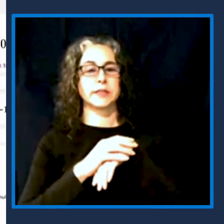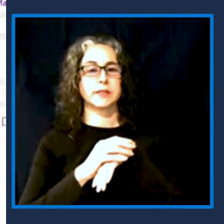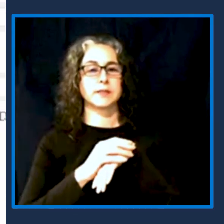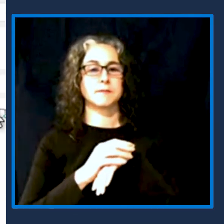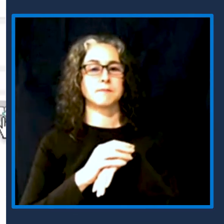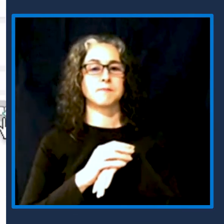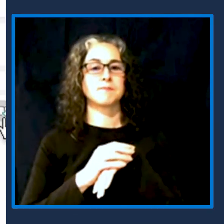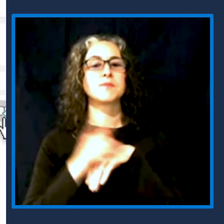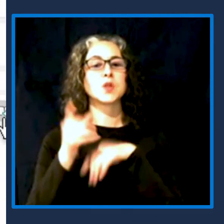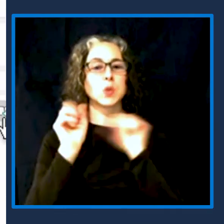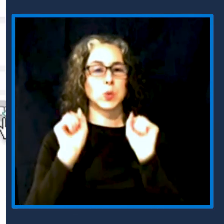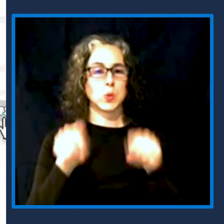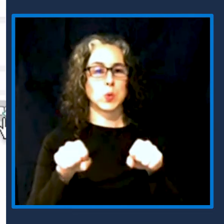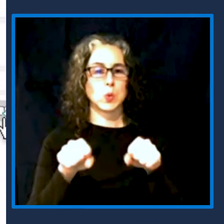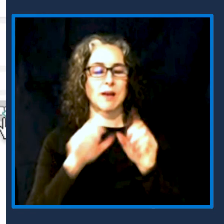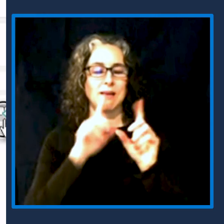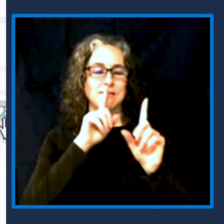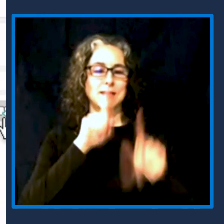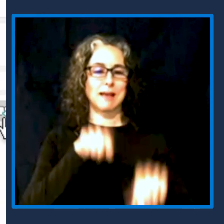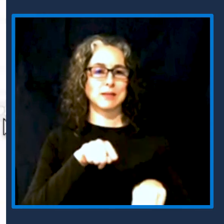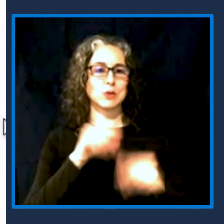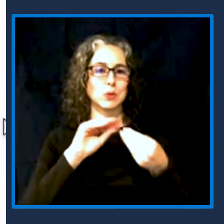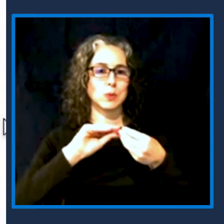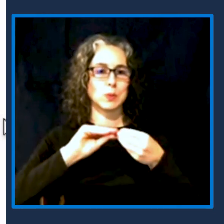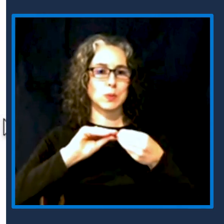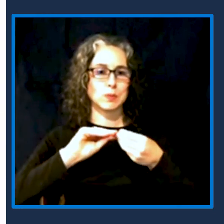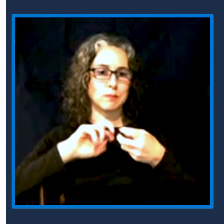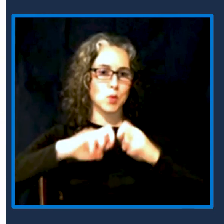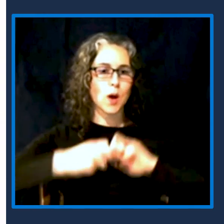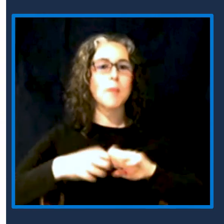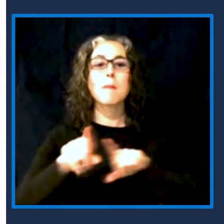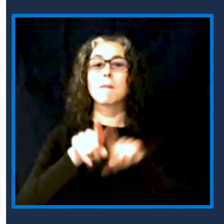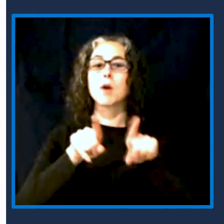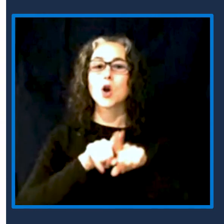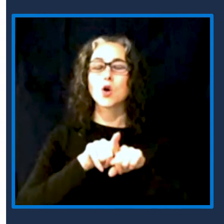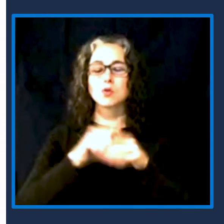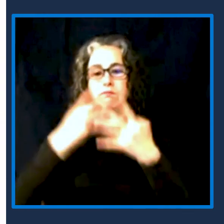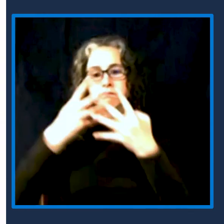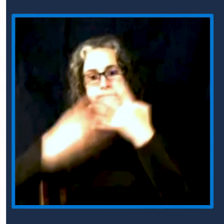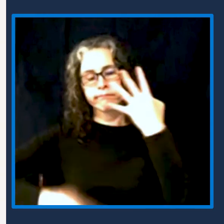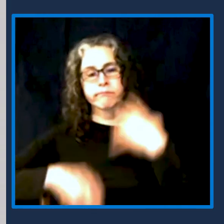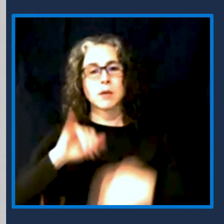to be able to solve problems but also again access that immersive reader one of the things